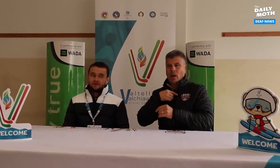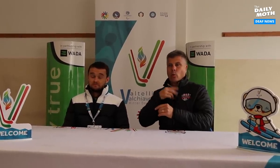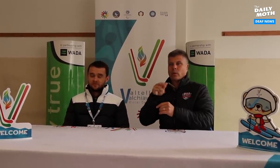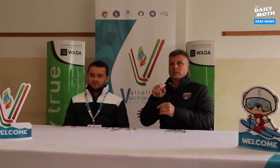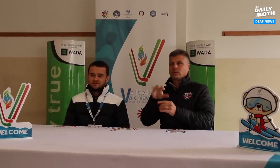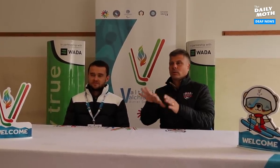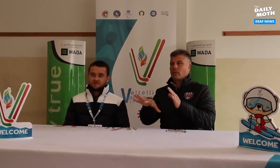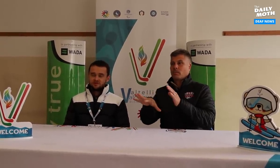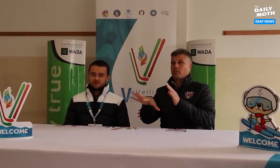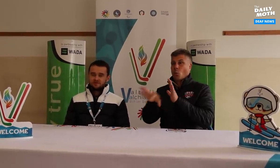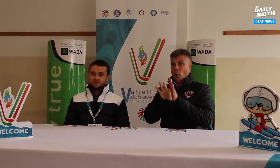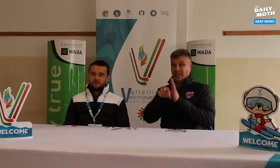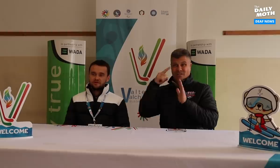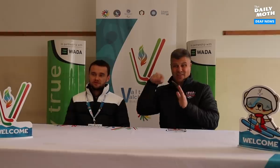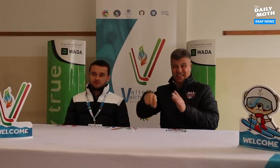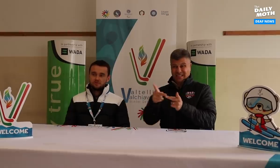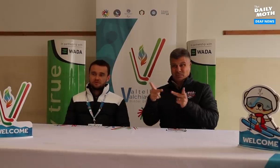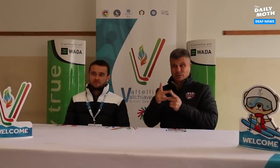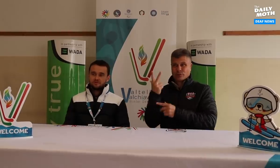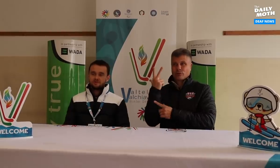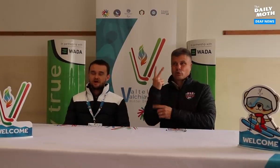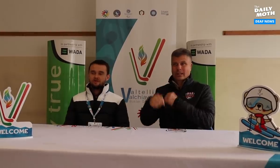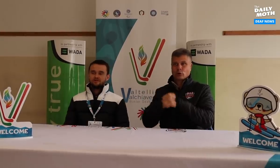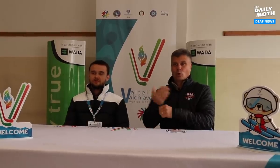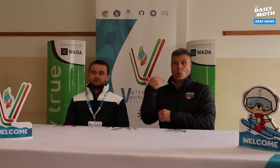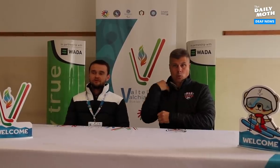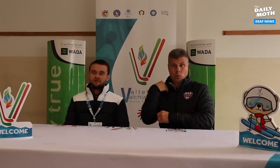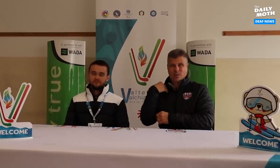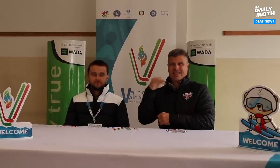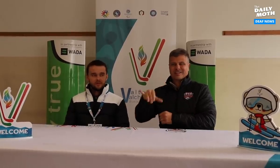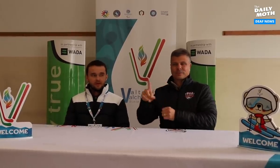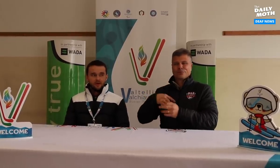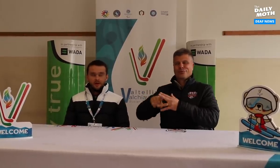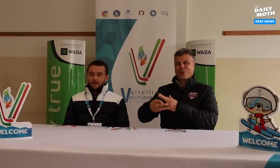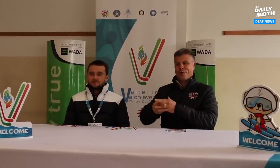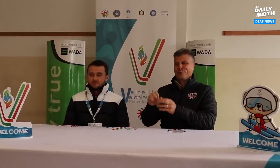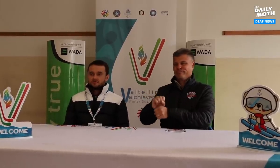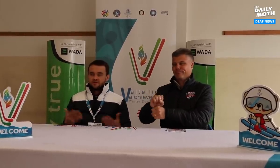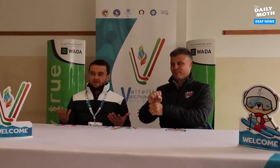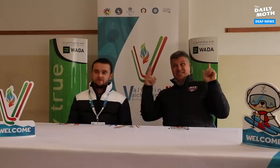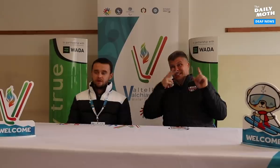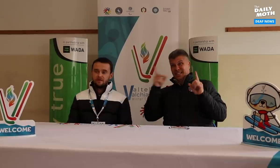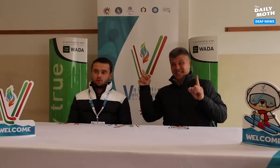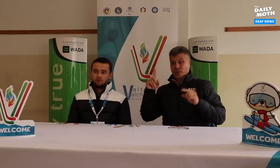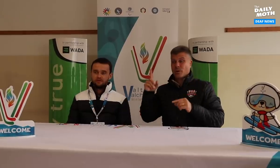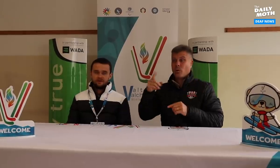I was appointed for this position three years ago. That’s where I started. See this?